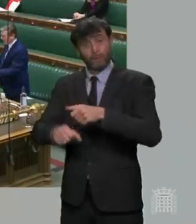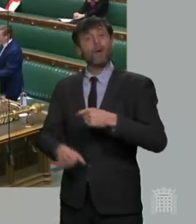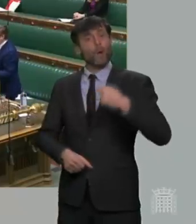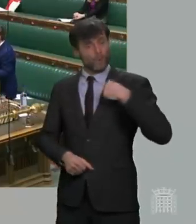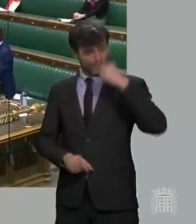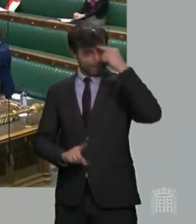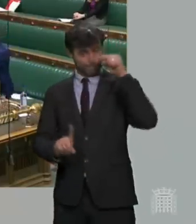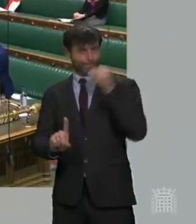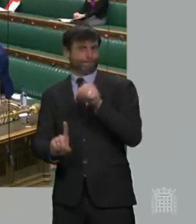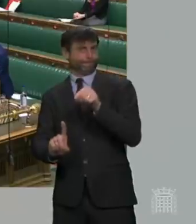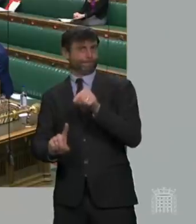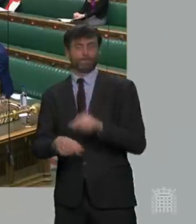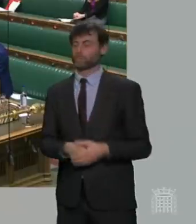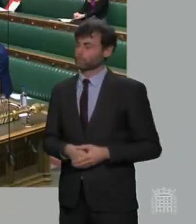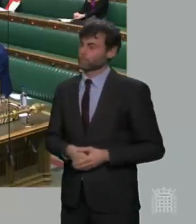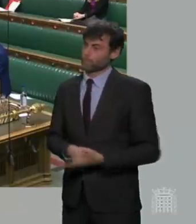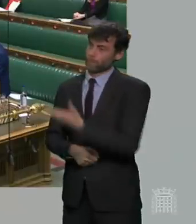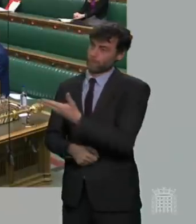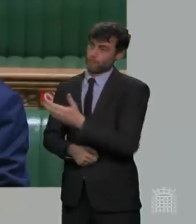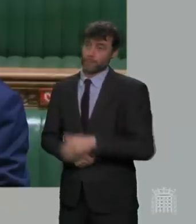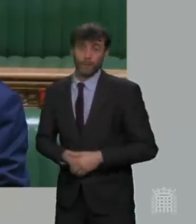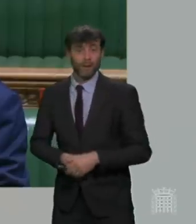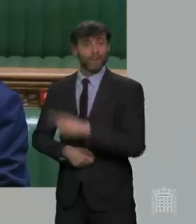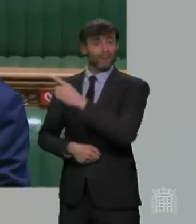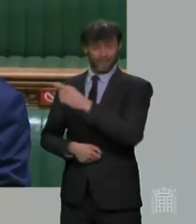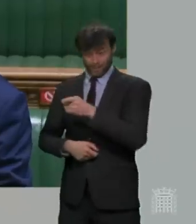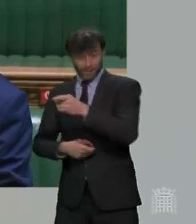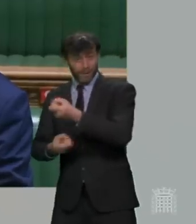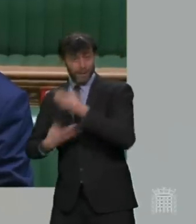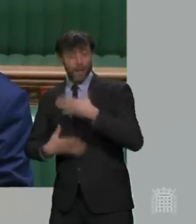The Prime Minister says, “We support them. We’ll reward them.” He is cutting their